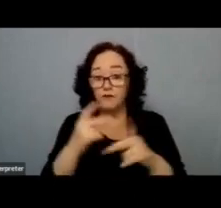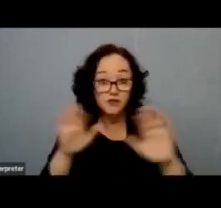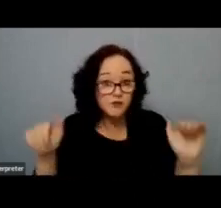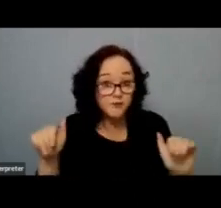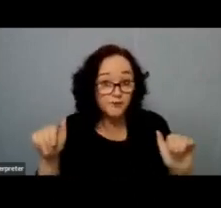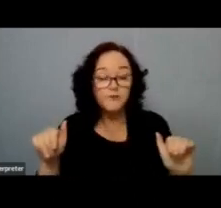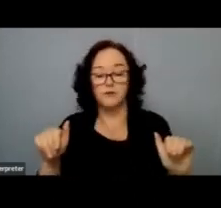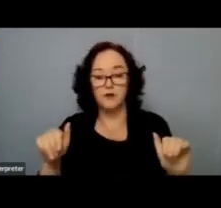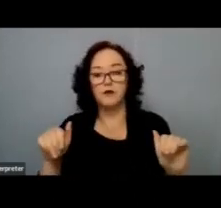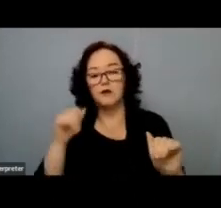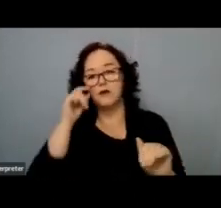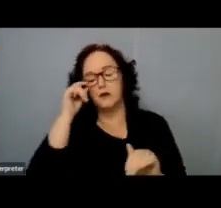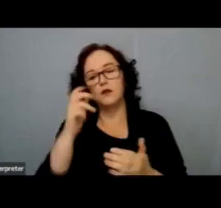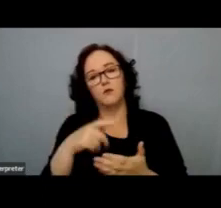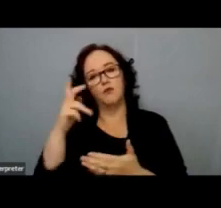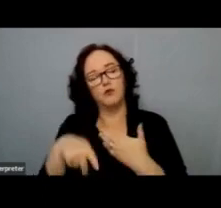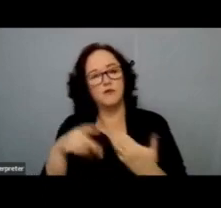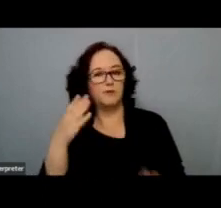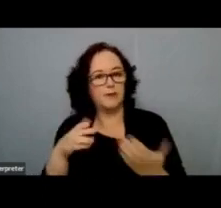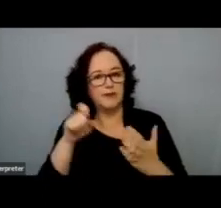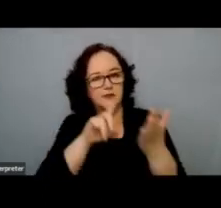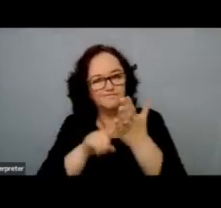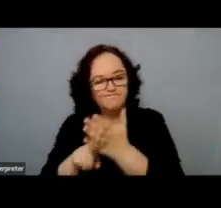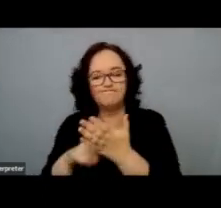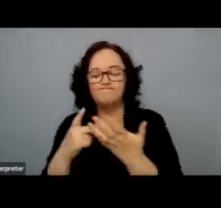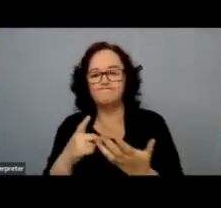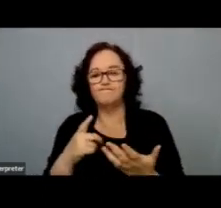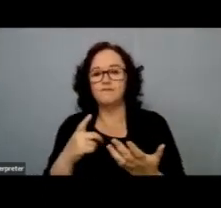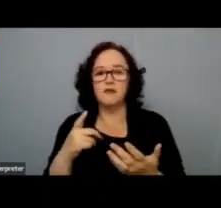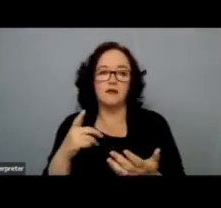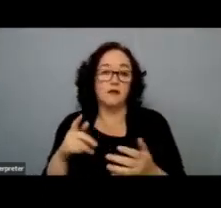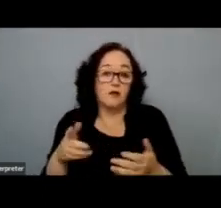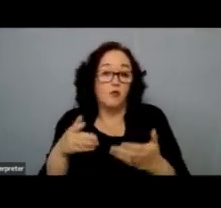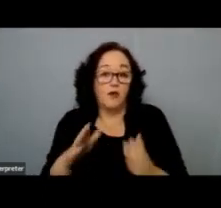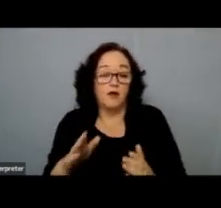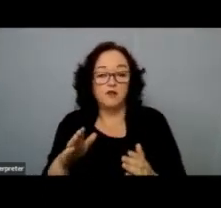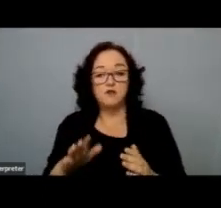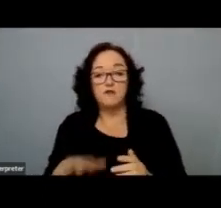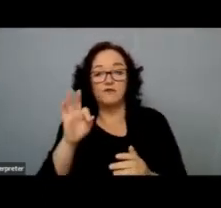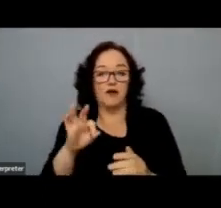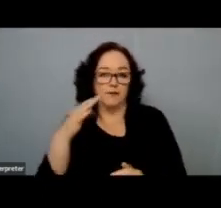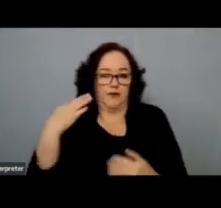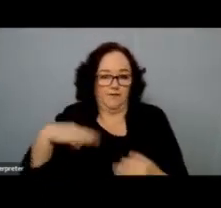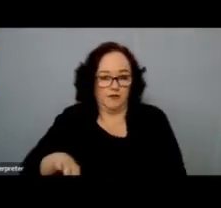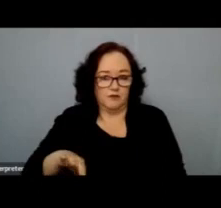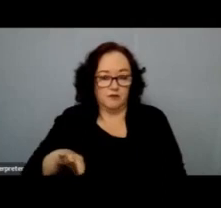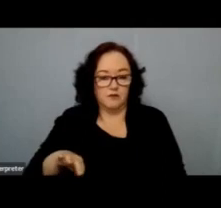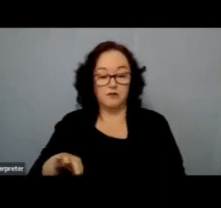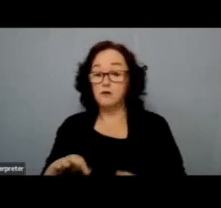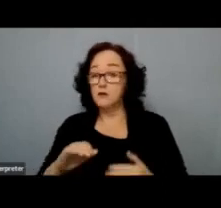programs might need to explore ways of demonstrating the benefits. And a way to do that would be to develop data